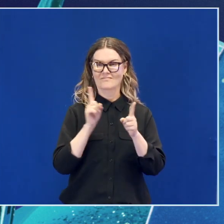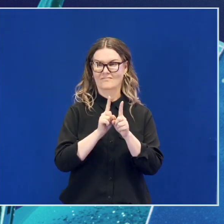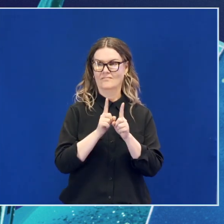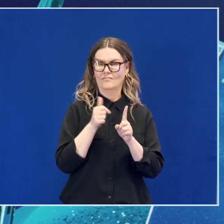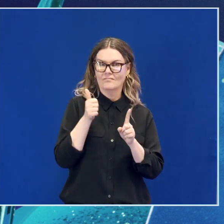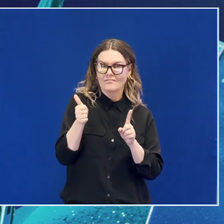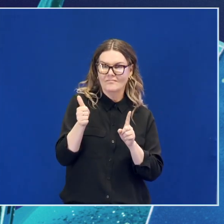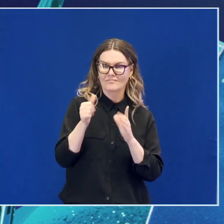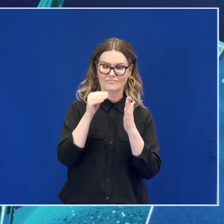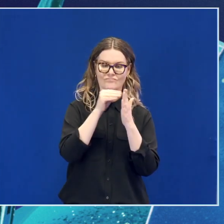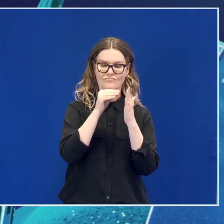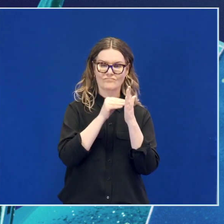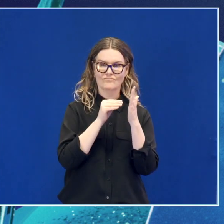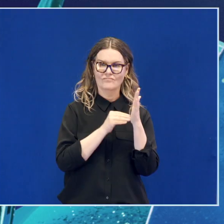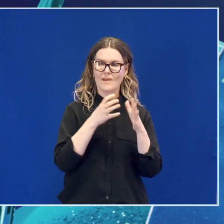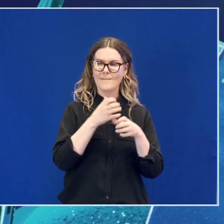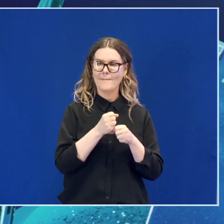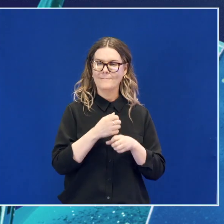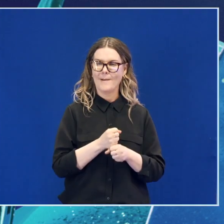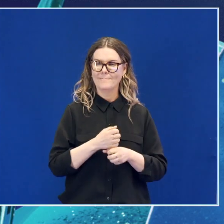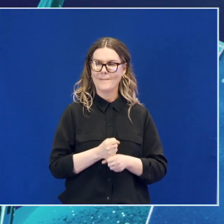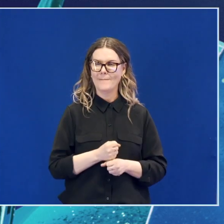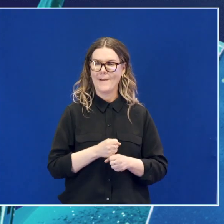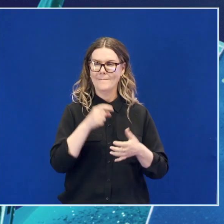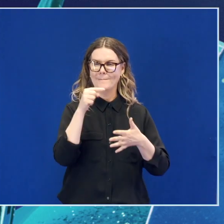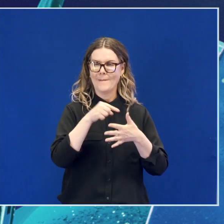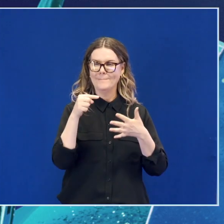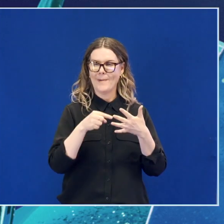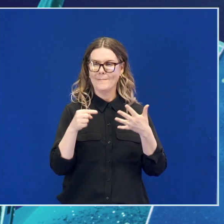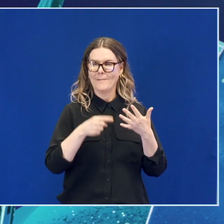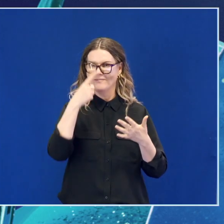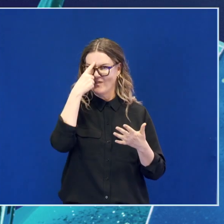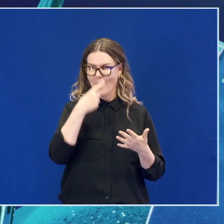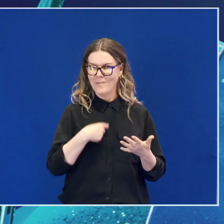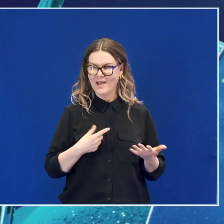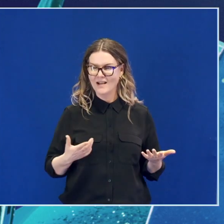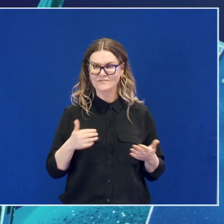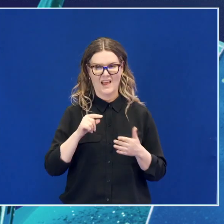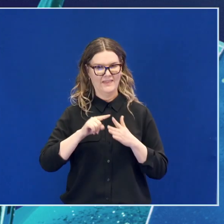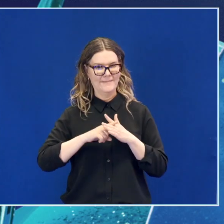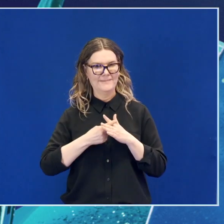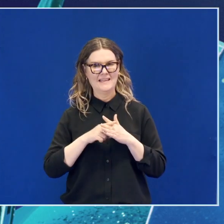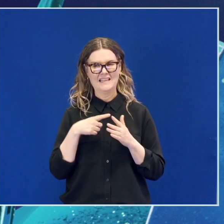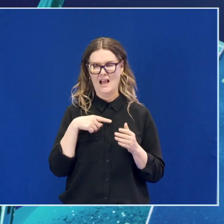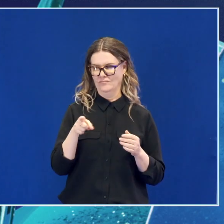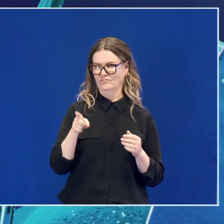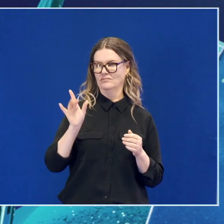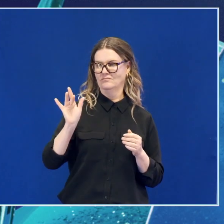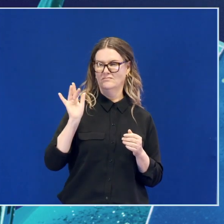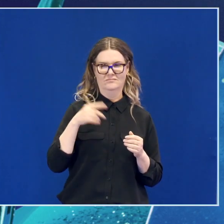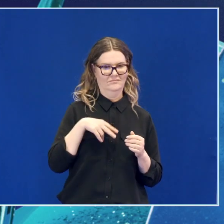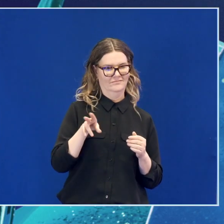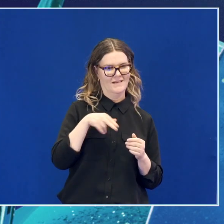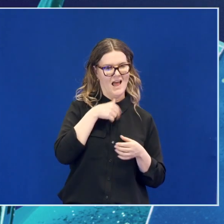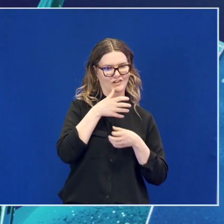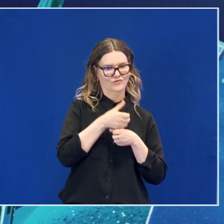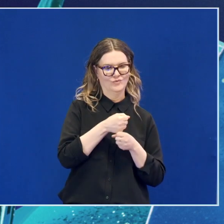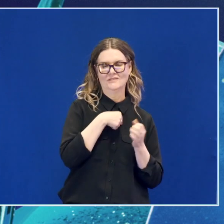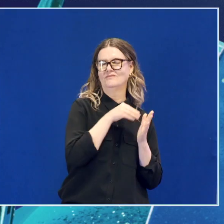Because I didn't really -- at first, I was like, I want to make sure it's getting everything. I'm not sure I trust it. And then as I was comparing the notes that were provided to me